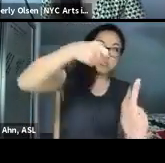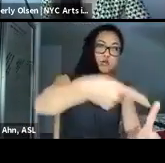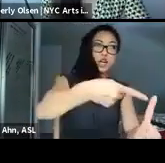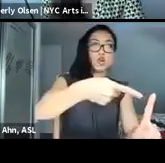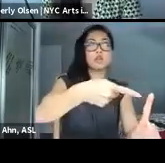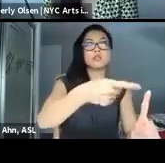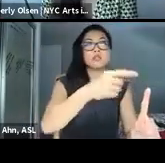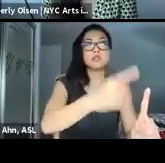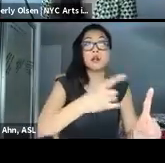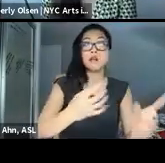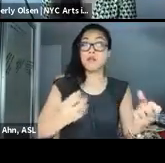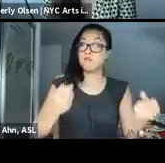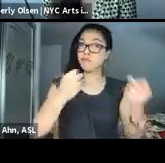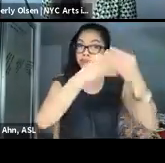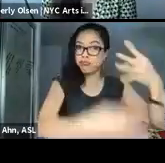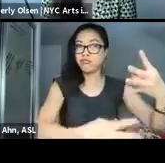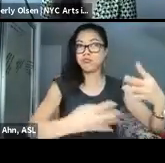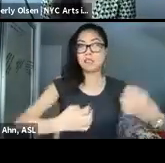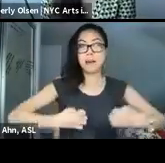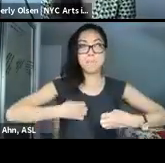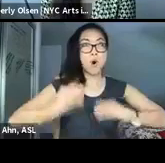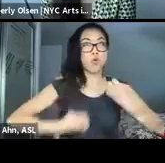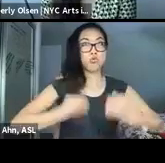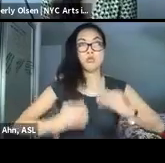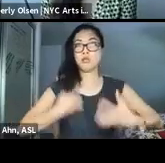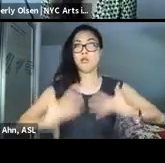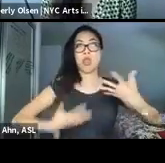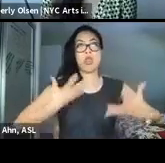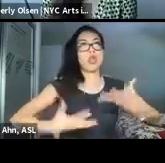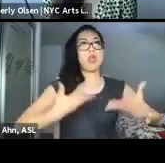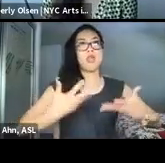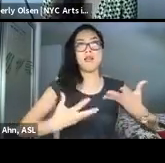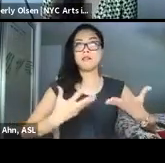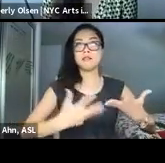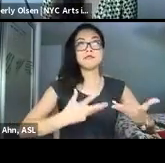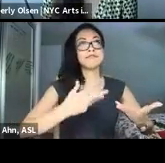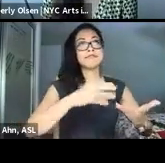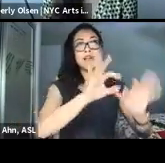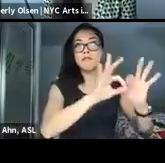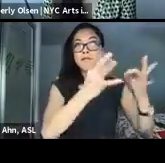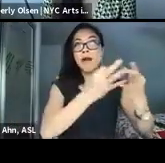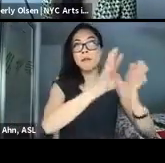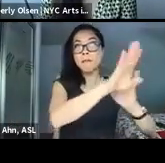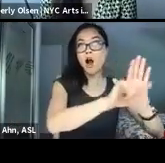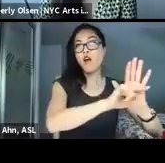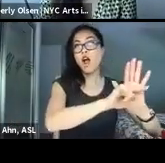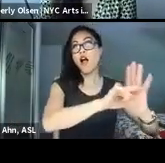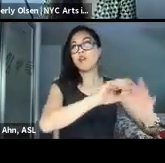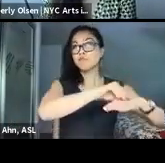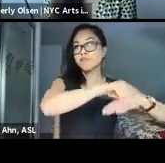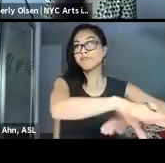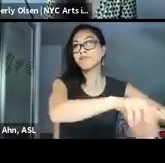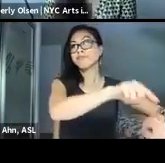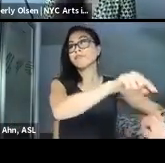teaching artist, too. We have teaching artists who have to address severe emotional issues